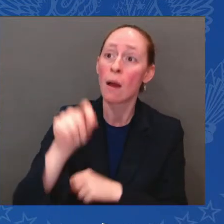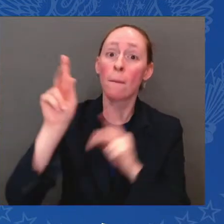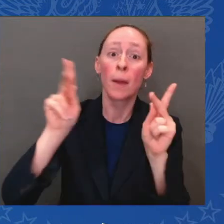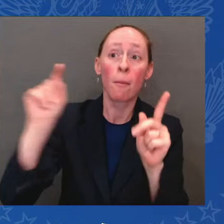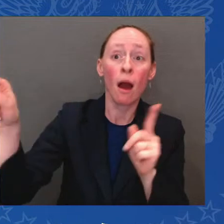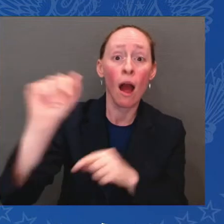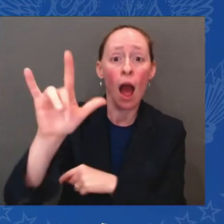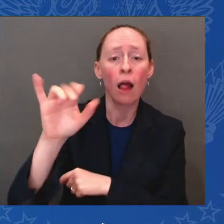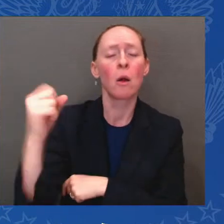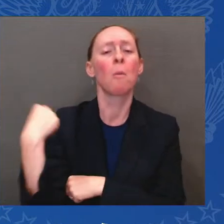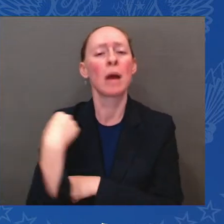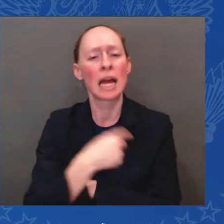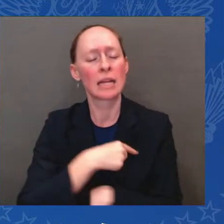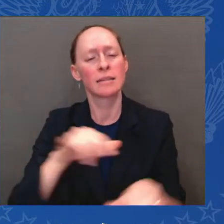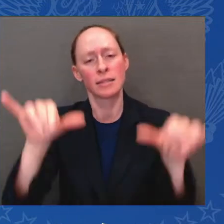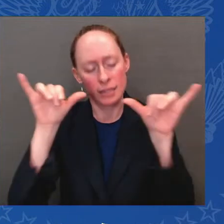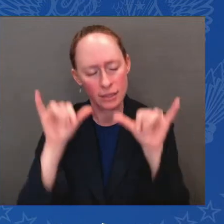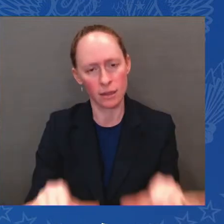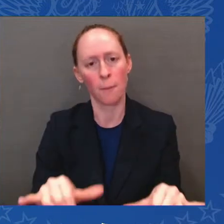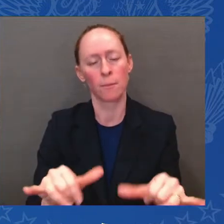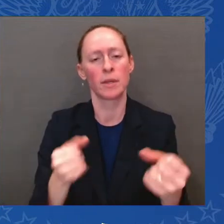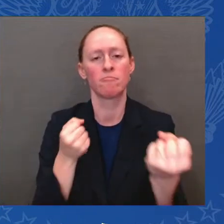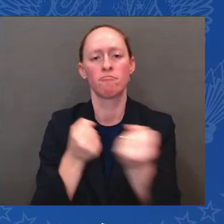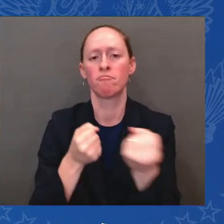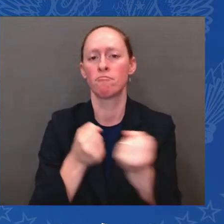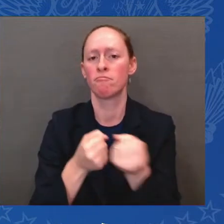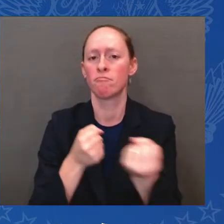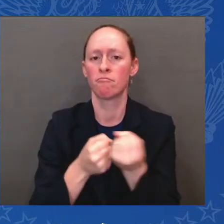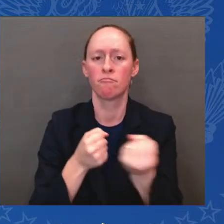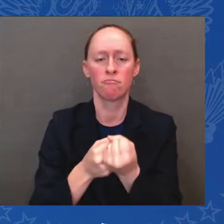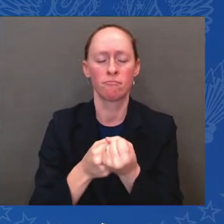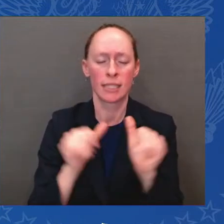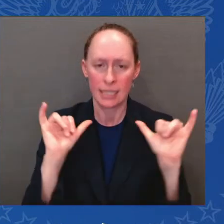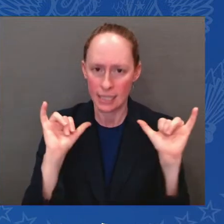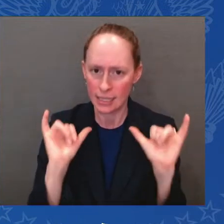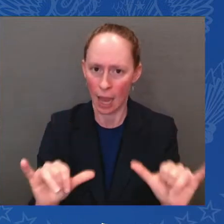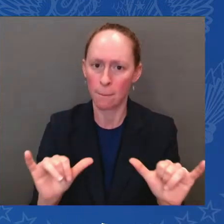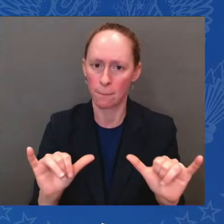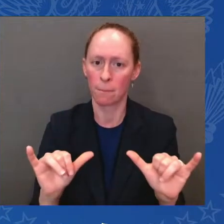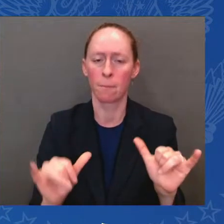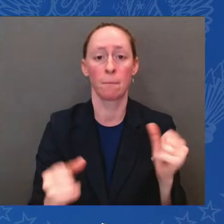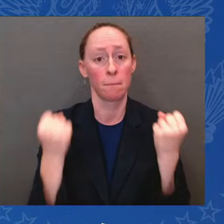support helping Ukraine in the brutal aggression that is being thrust upon them by Russia.